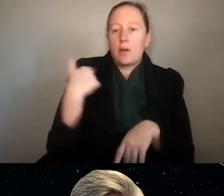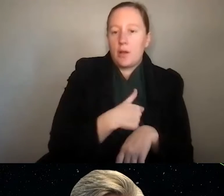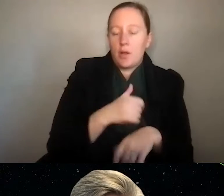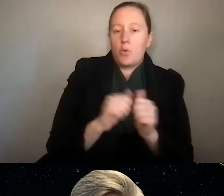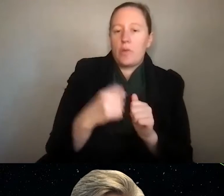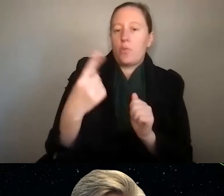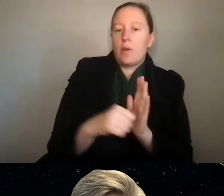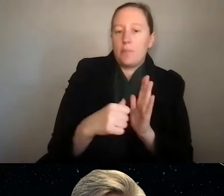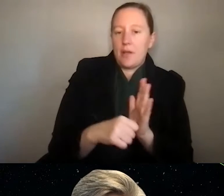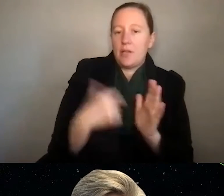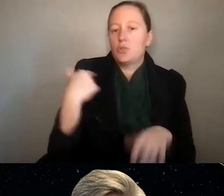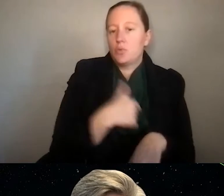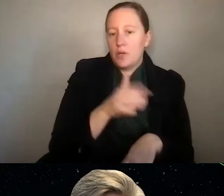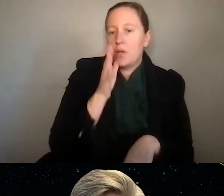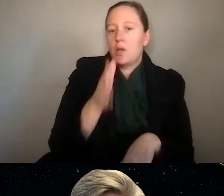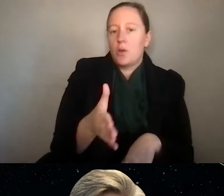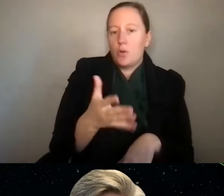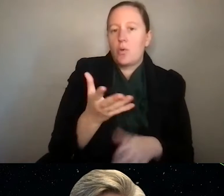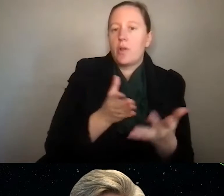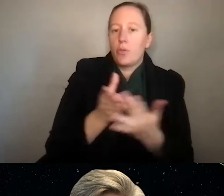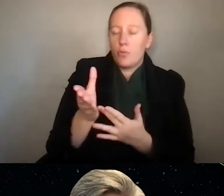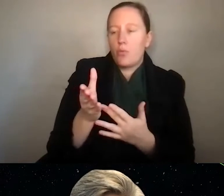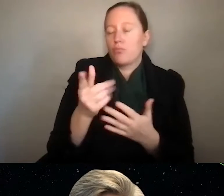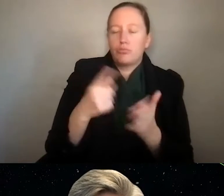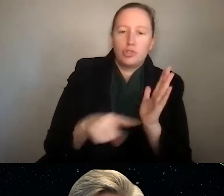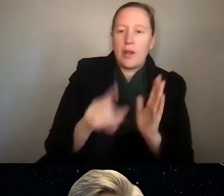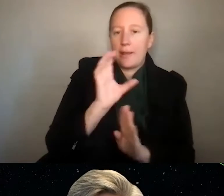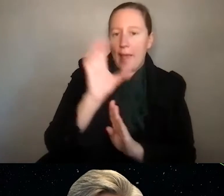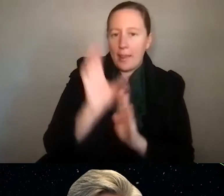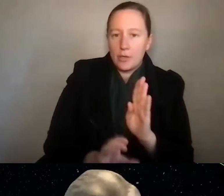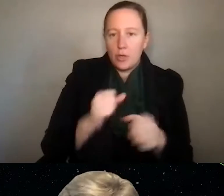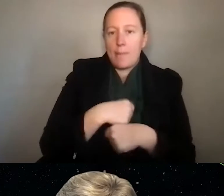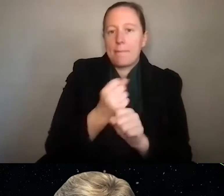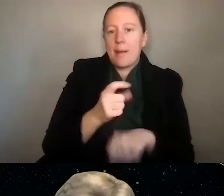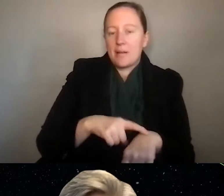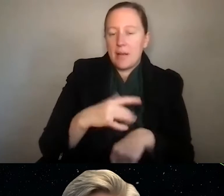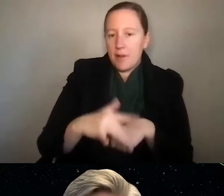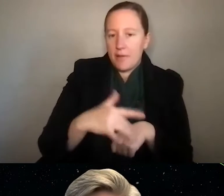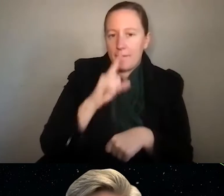we can go to the calendars and make time available for meeting with you.